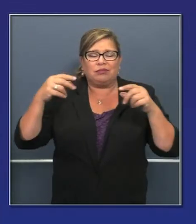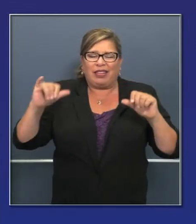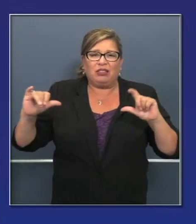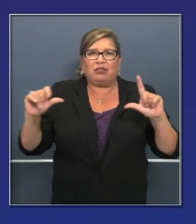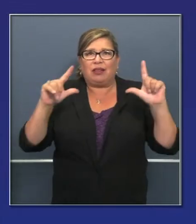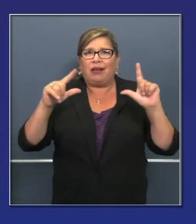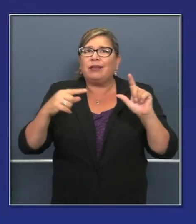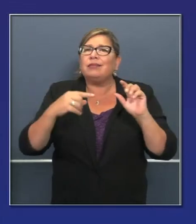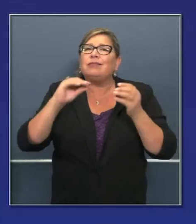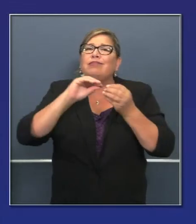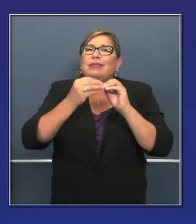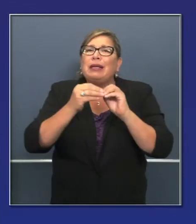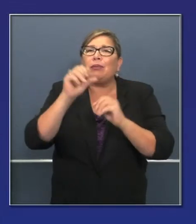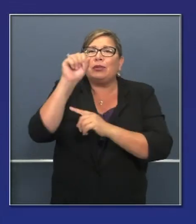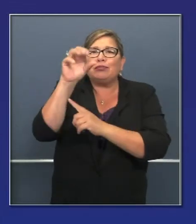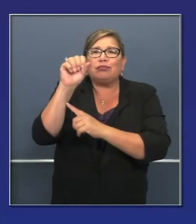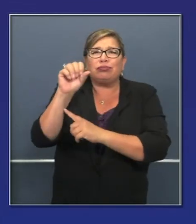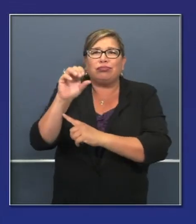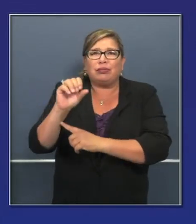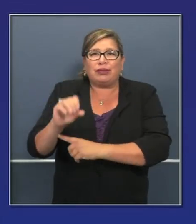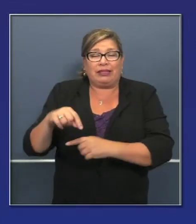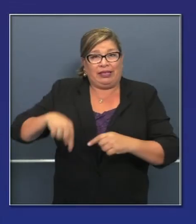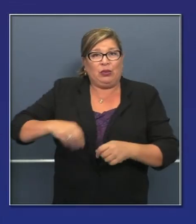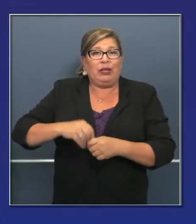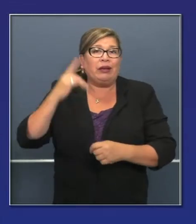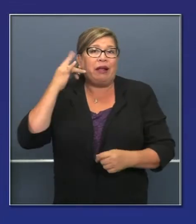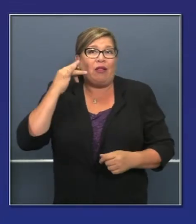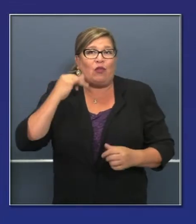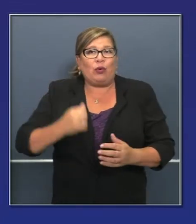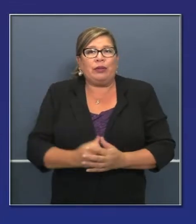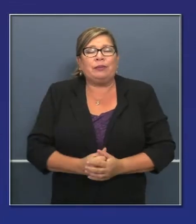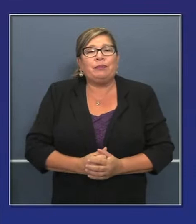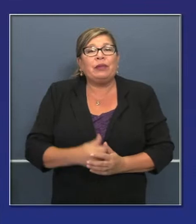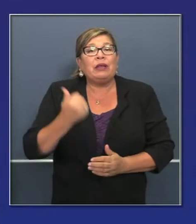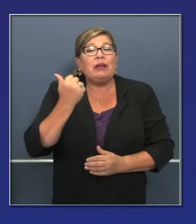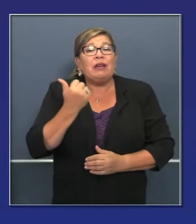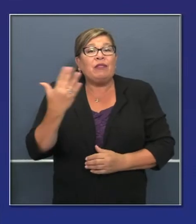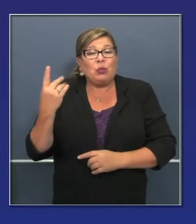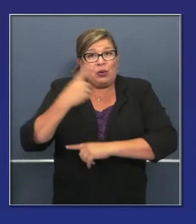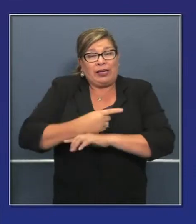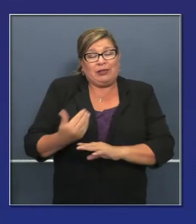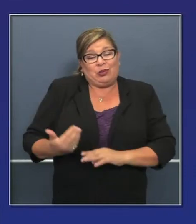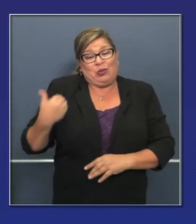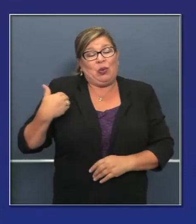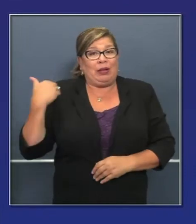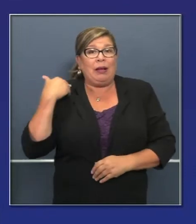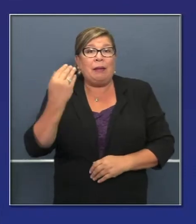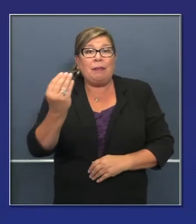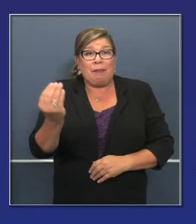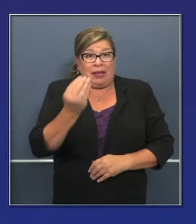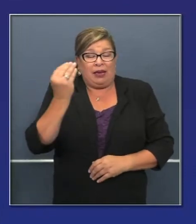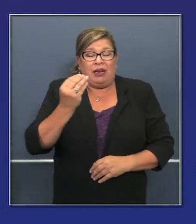case numbers in the state of California just a few days ago on Monday I released our new case numbers